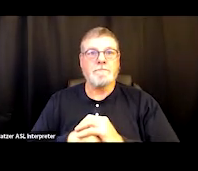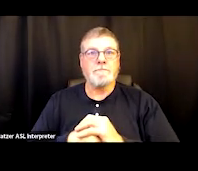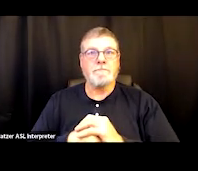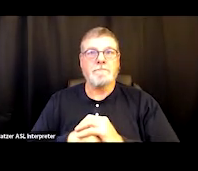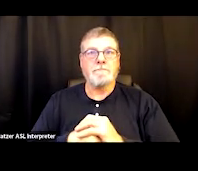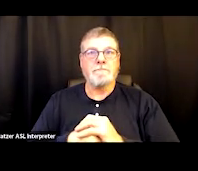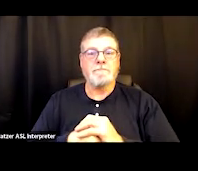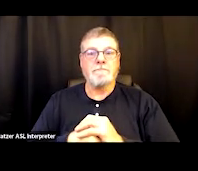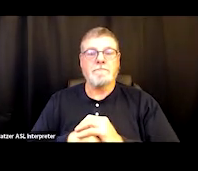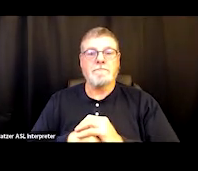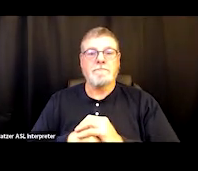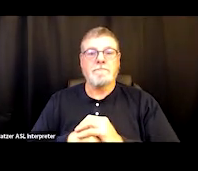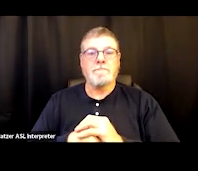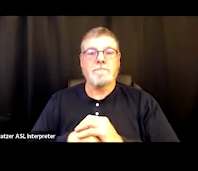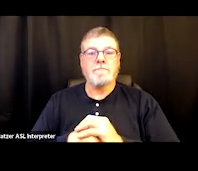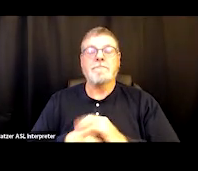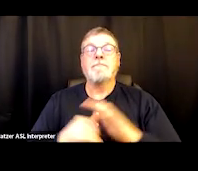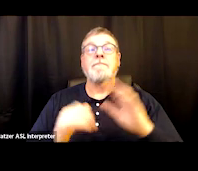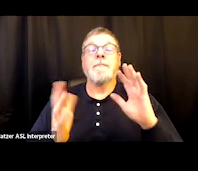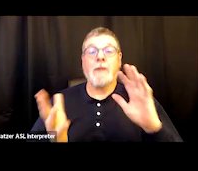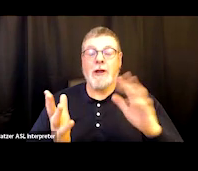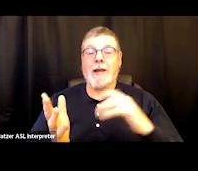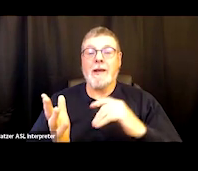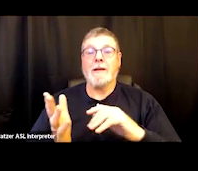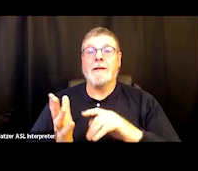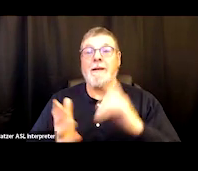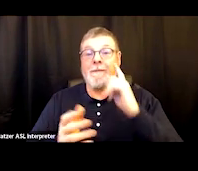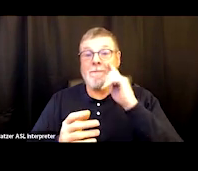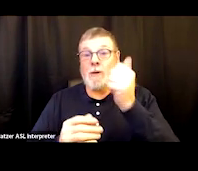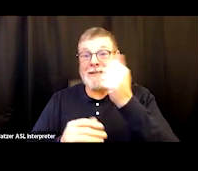Okay, so I noted for the 1696